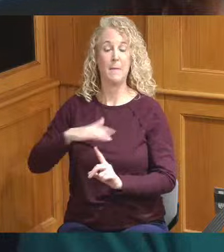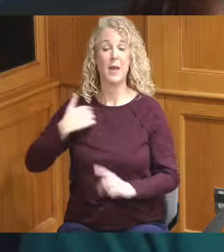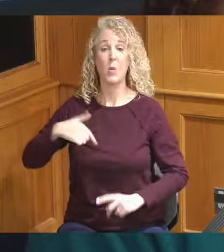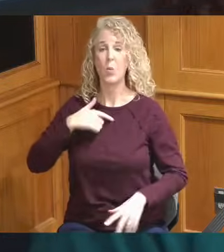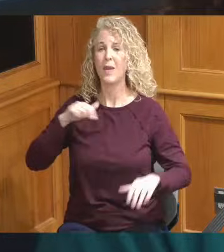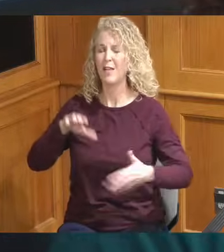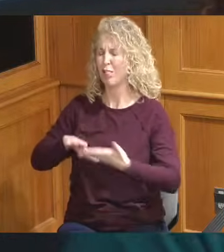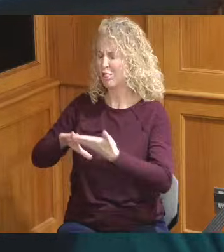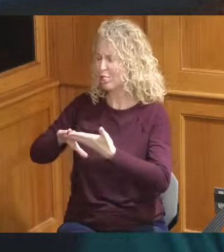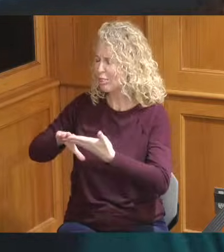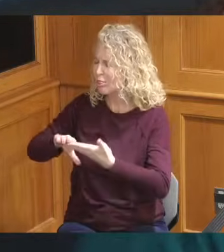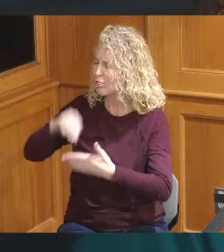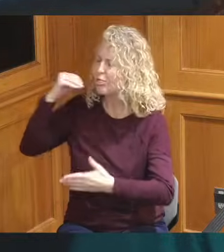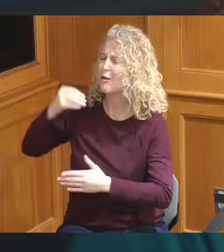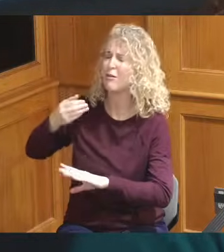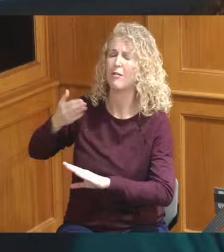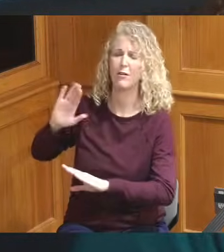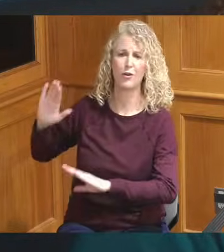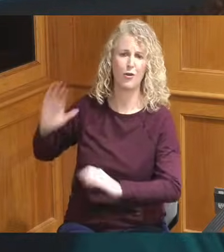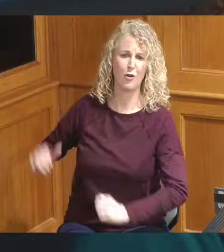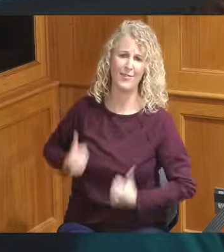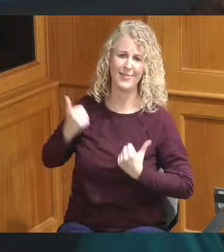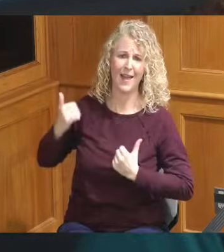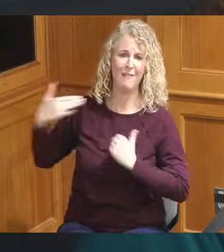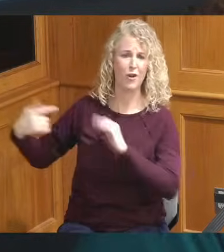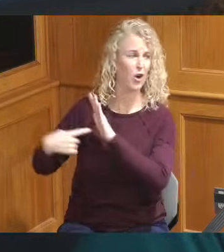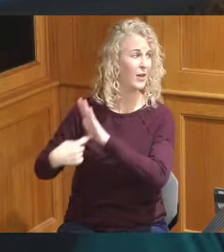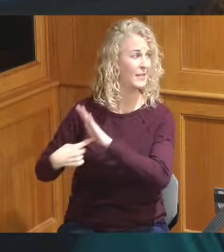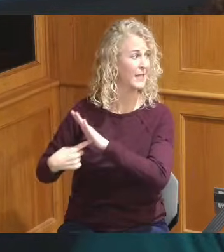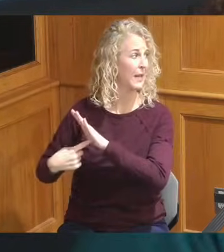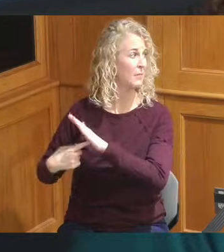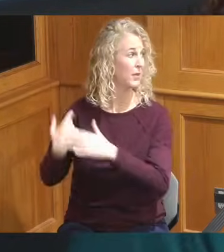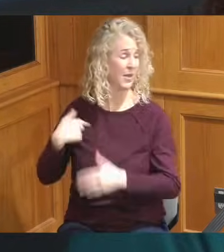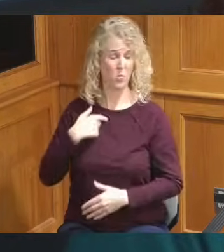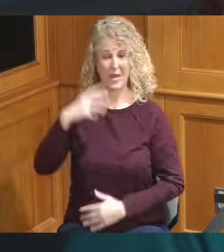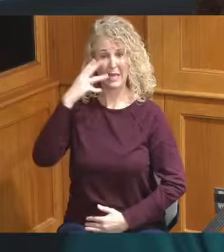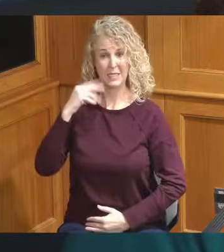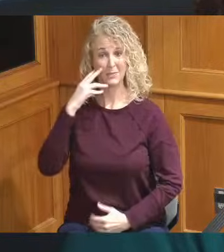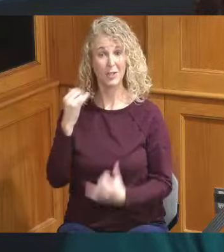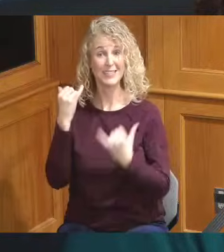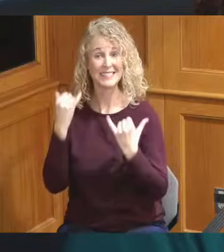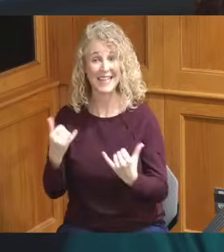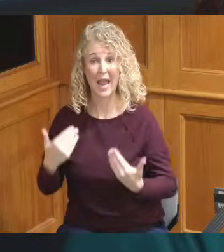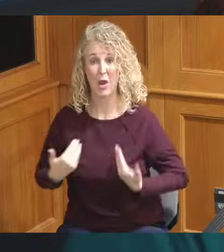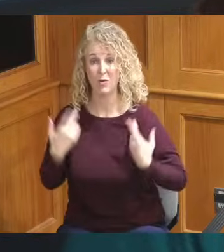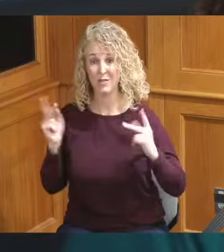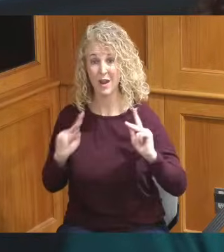so much from her. Um, and what we're going through even now, young people want to get involved. You